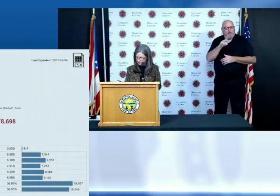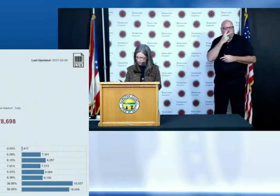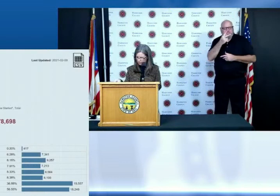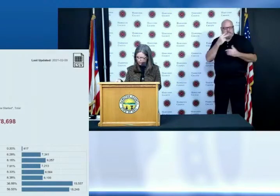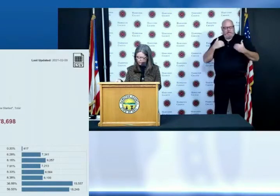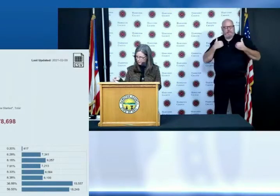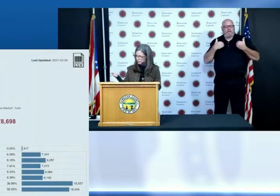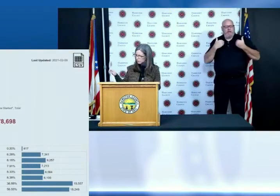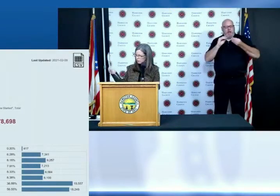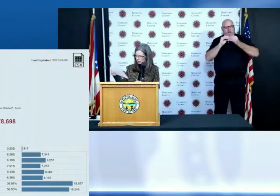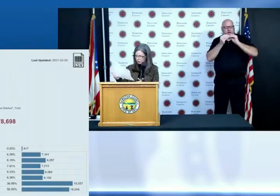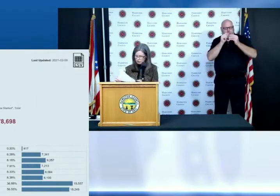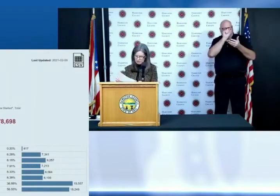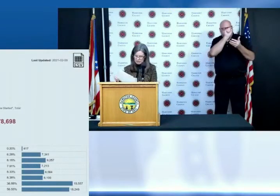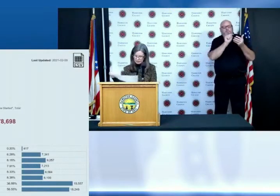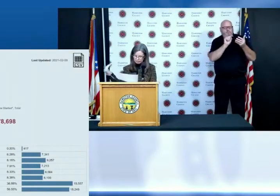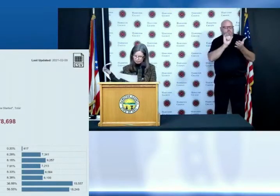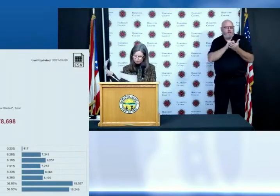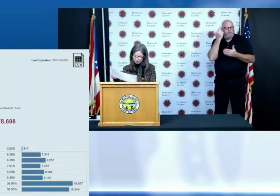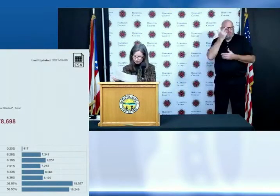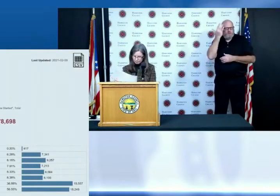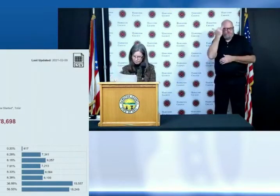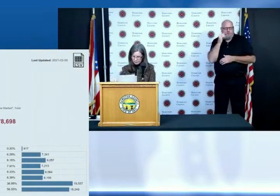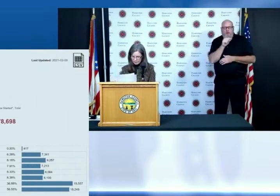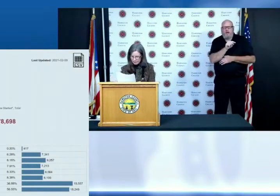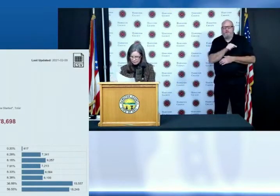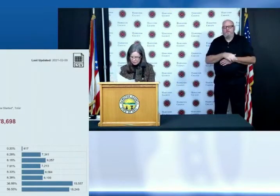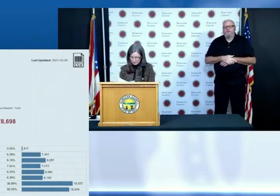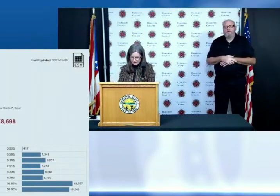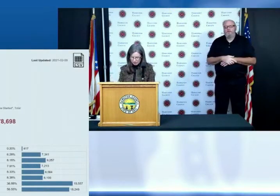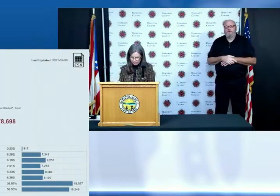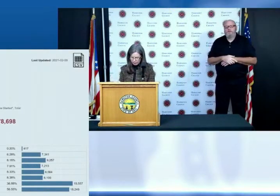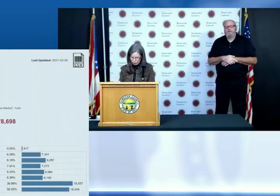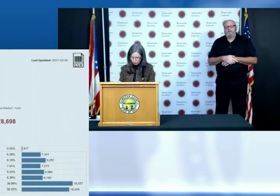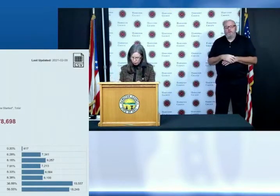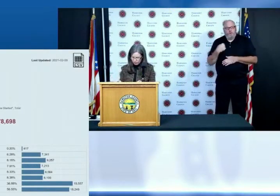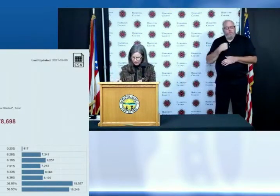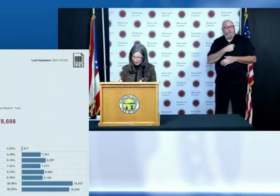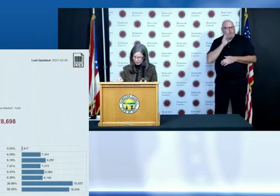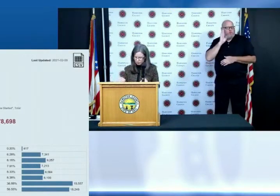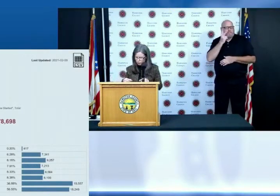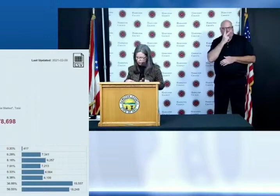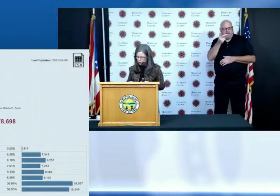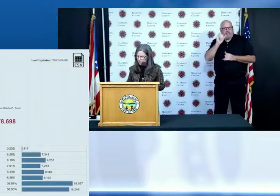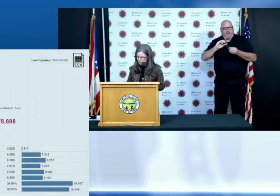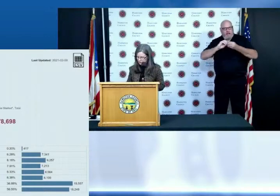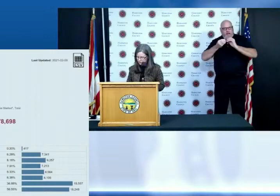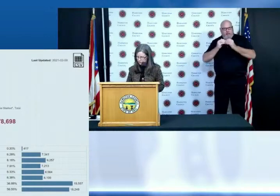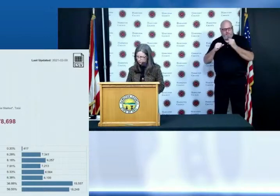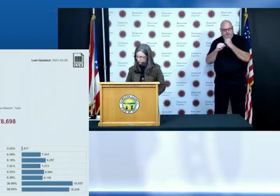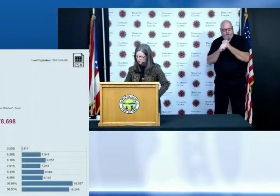I think that is actually a good sign today Greg will provide more context on the